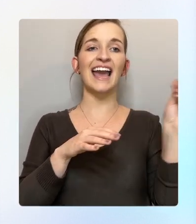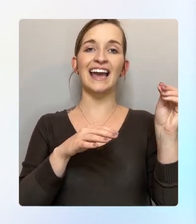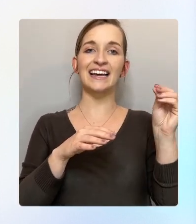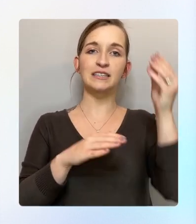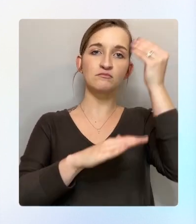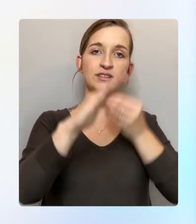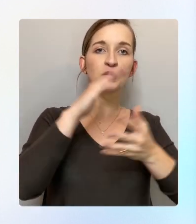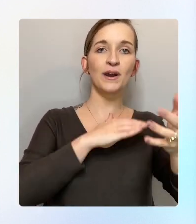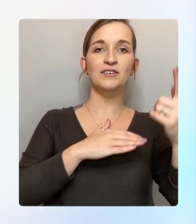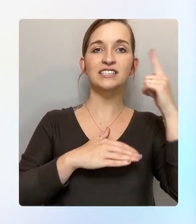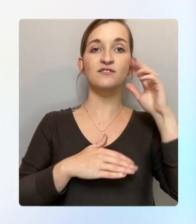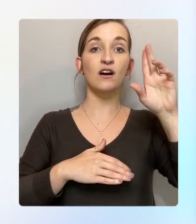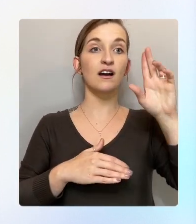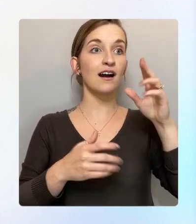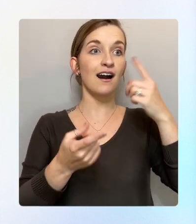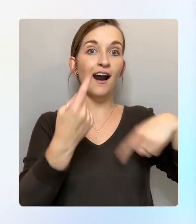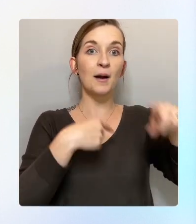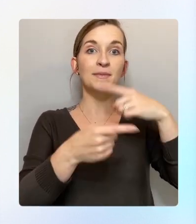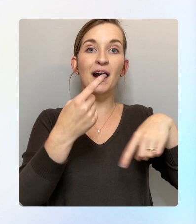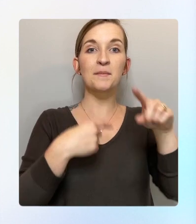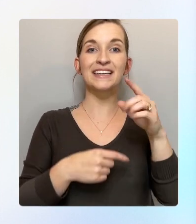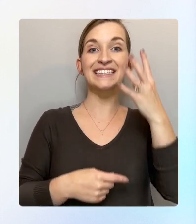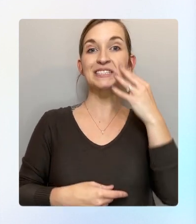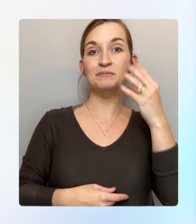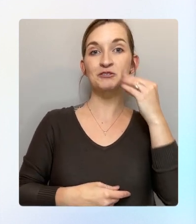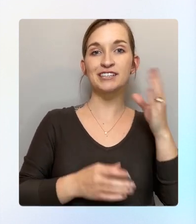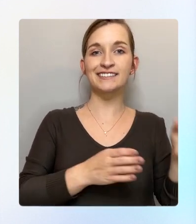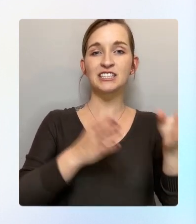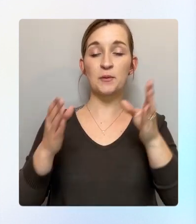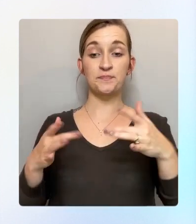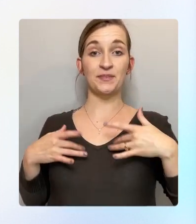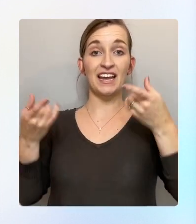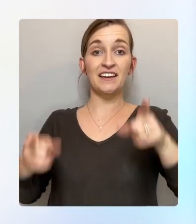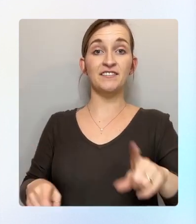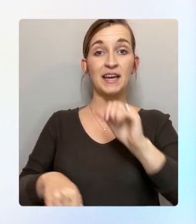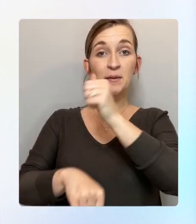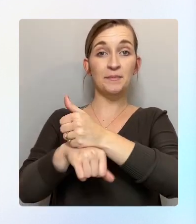Event-based notifications are sent based on a specific user action